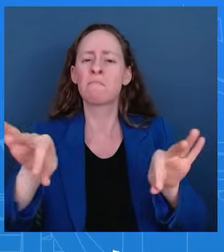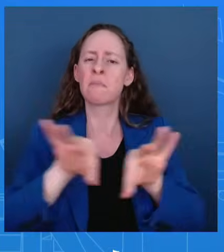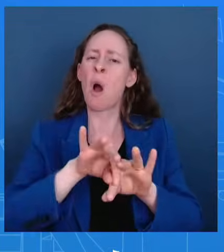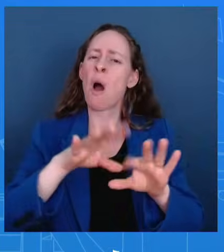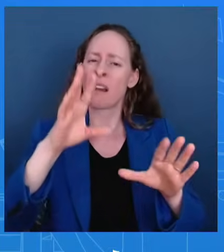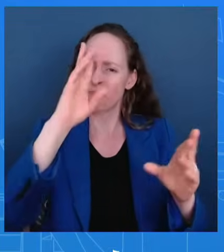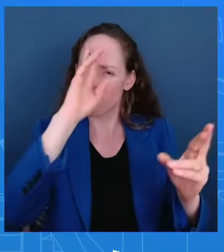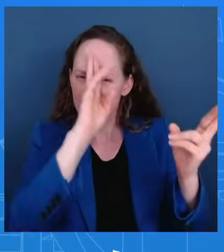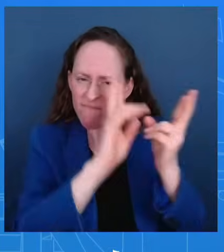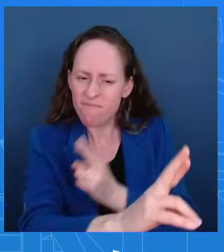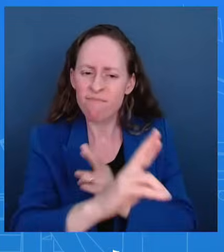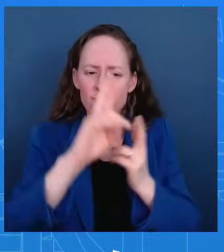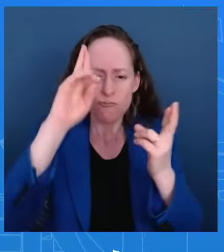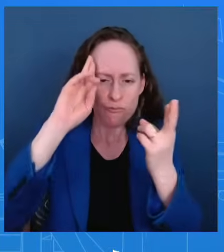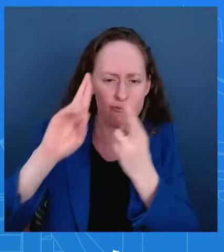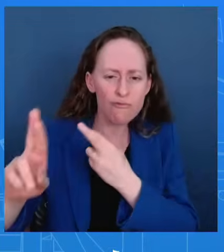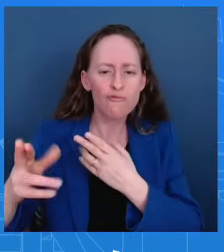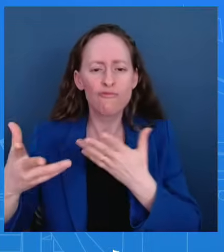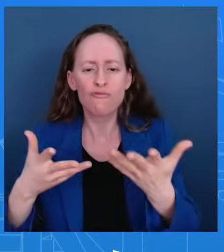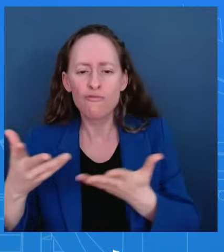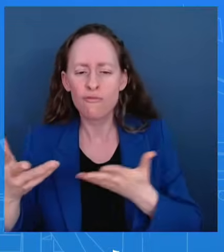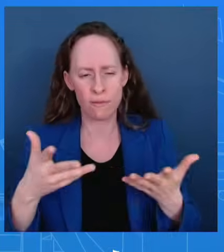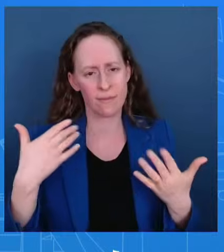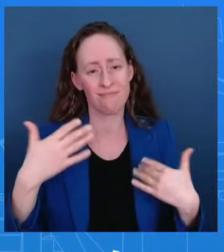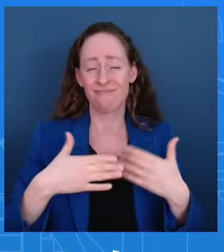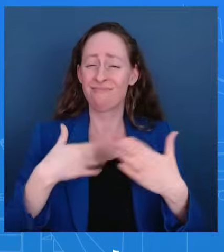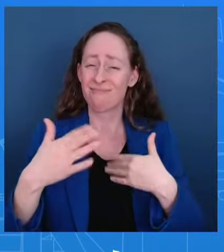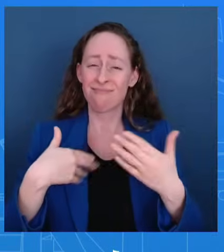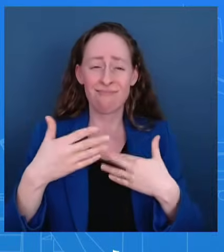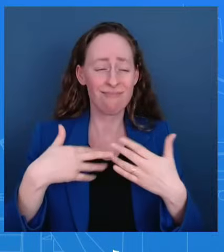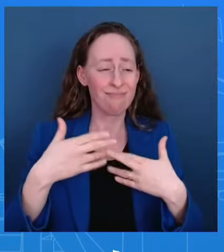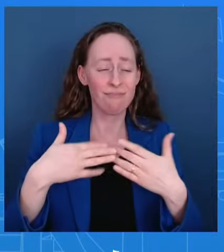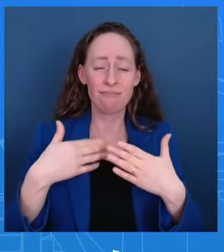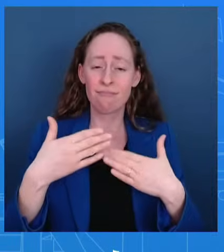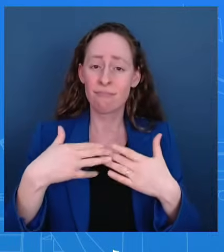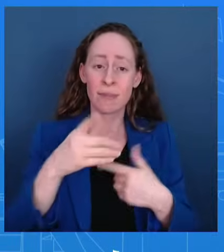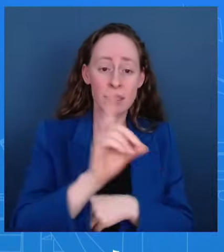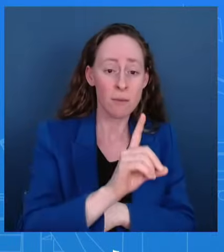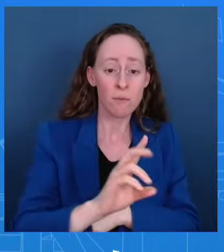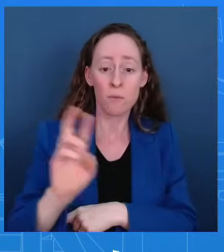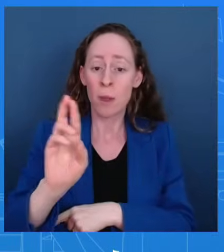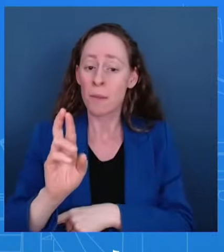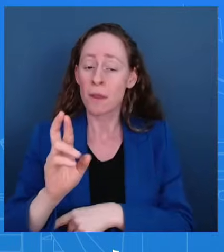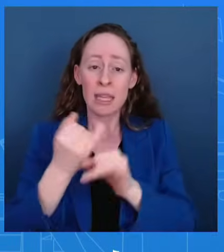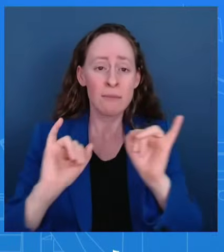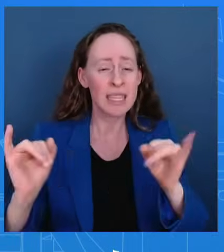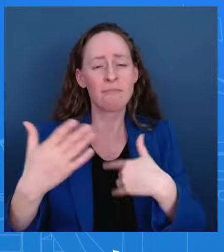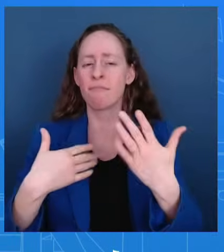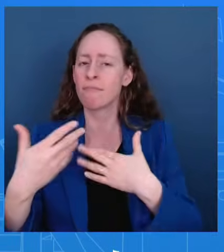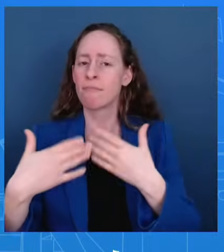It doesn't matter which side of the aisle you sit on. It is important to do that because you are there to work on behalf of the American people.